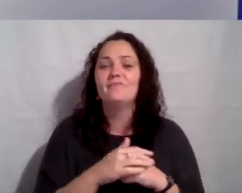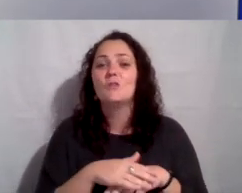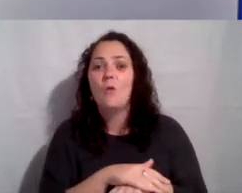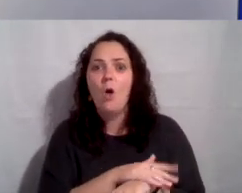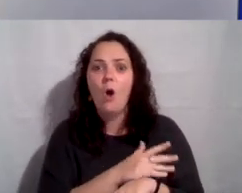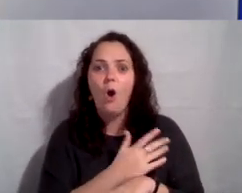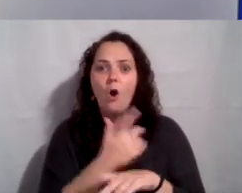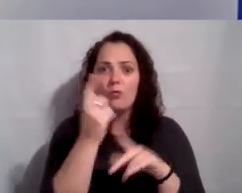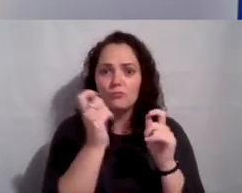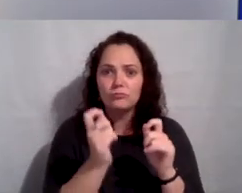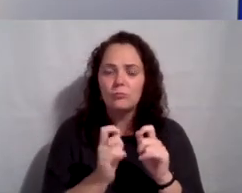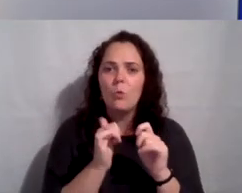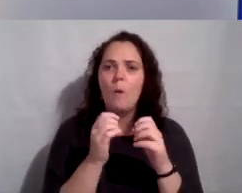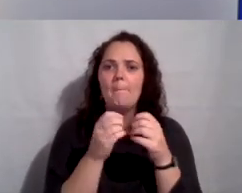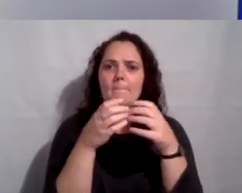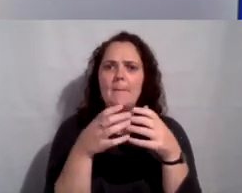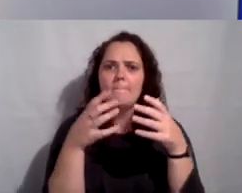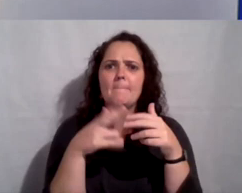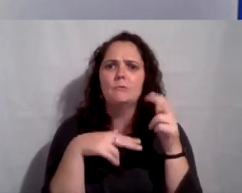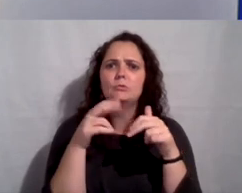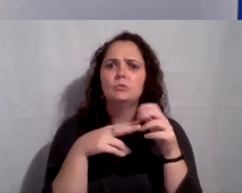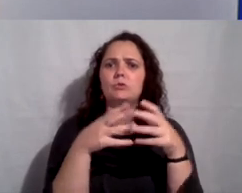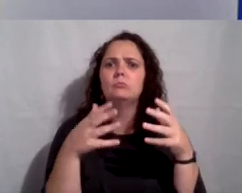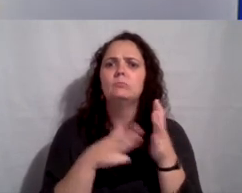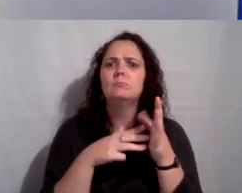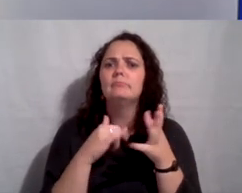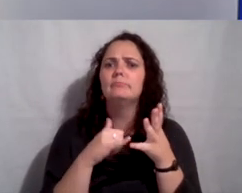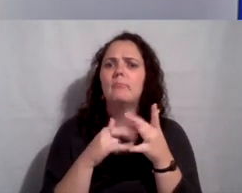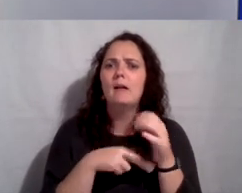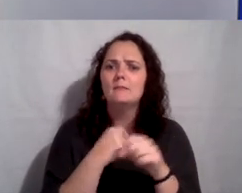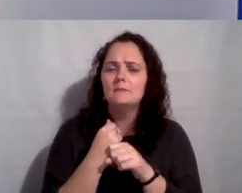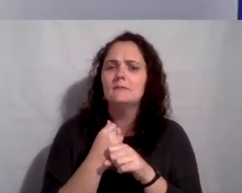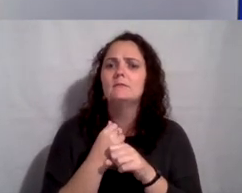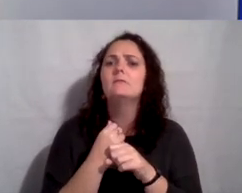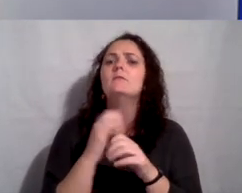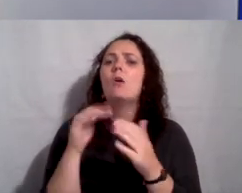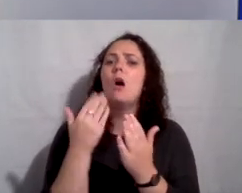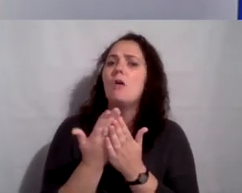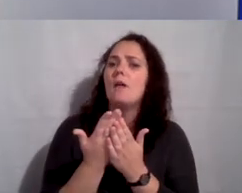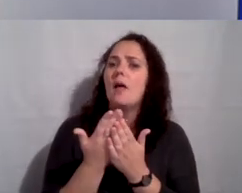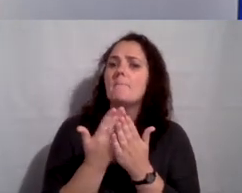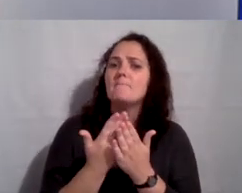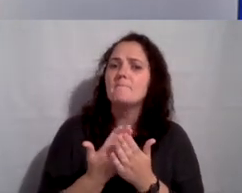slow contour that massing together and haptic drawing, the overlapping rapid overlapping drawing, or